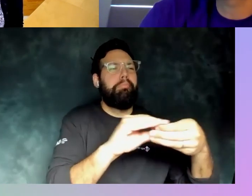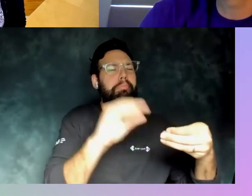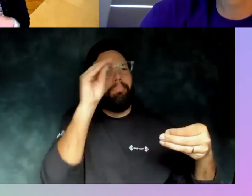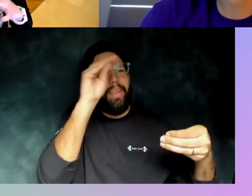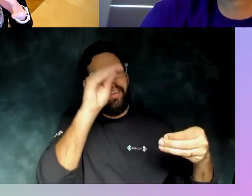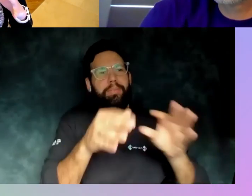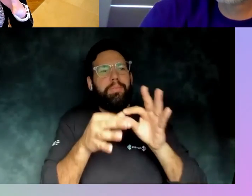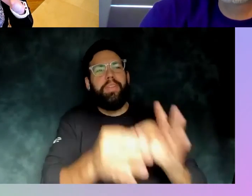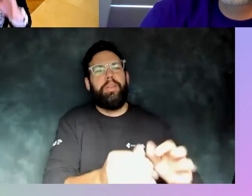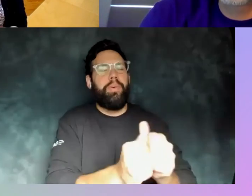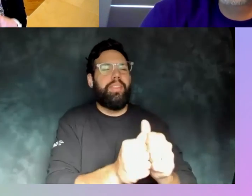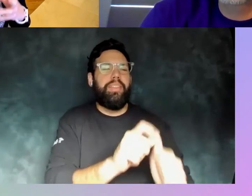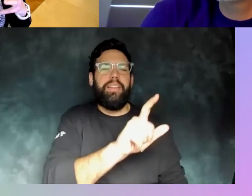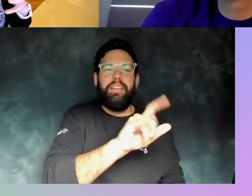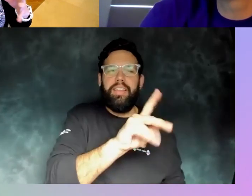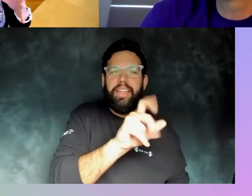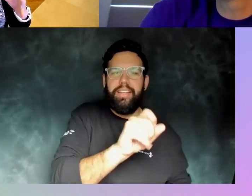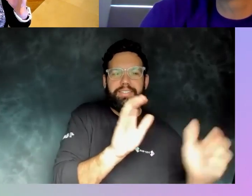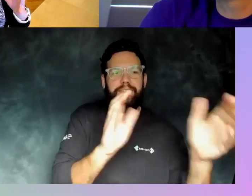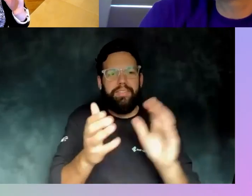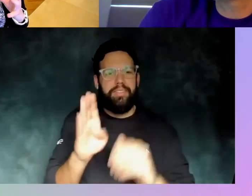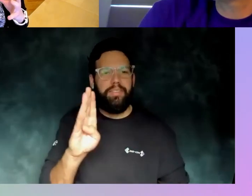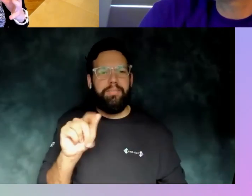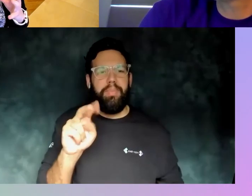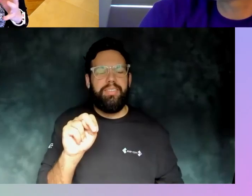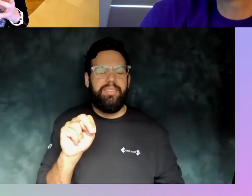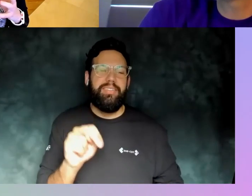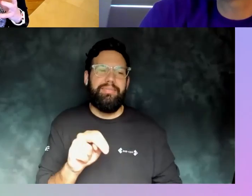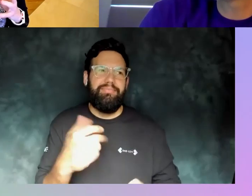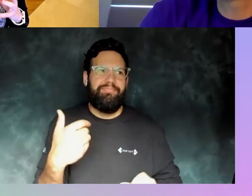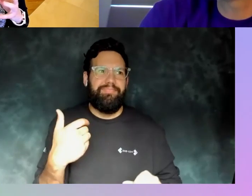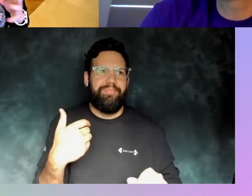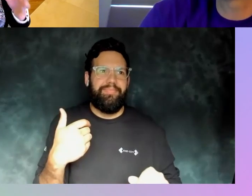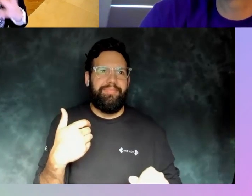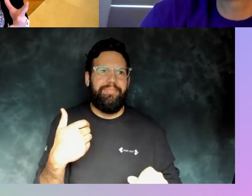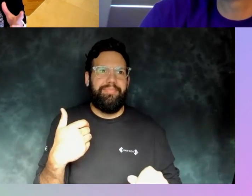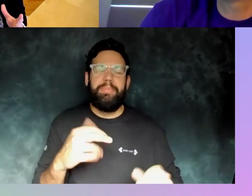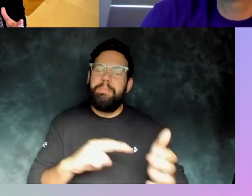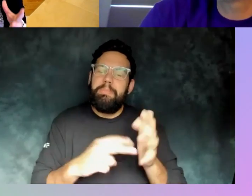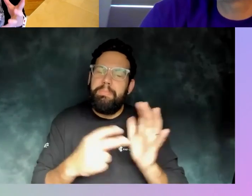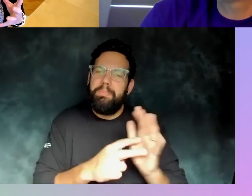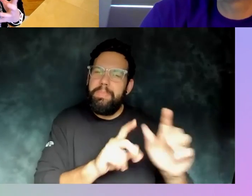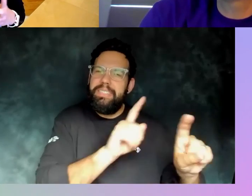would buy is this concept of thinking about this in terms of this is a marathon and not a sprint. So if you have others that pertaining over